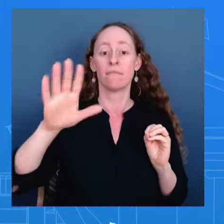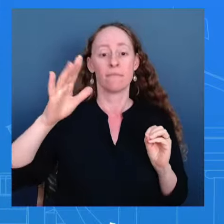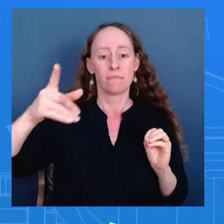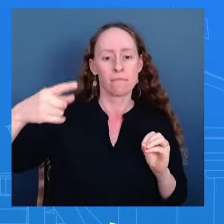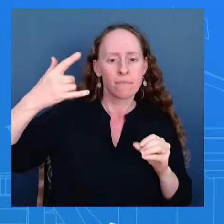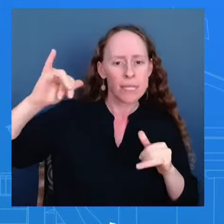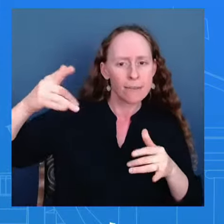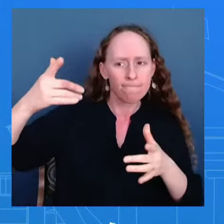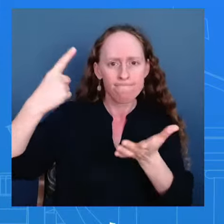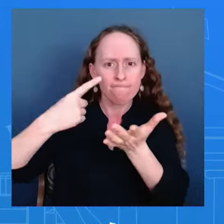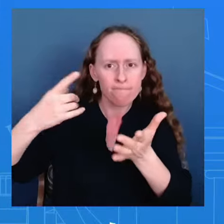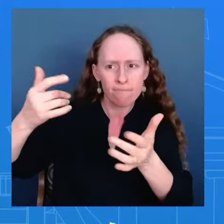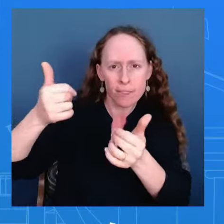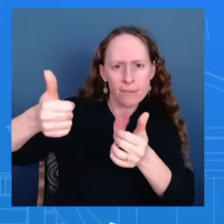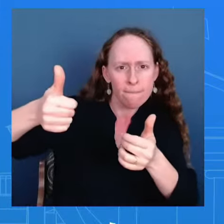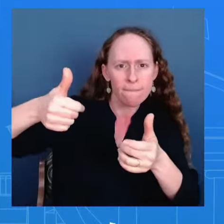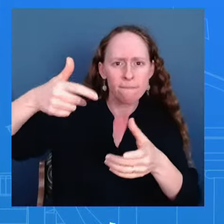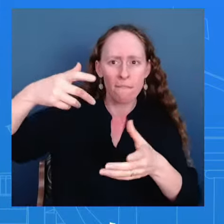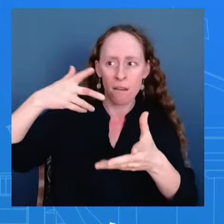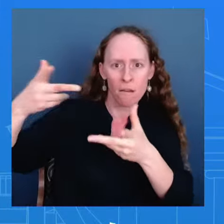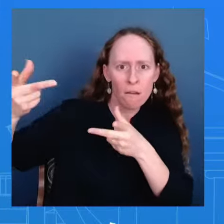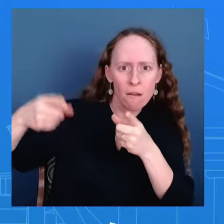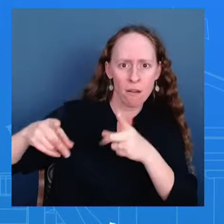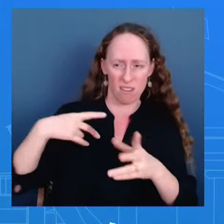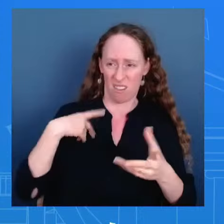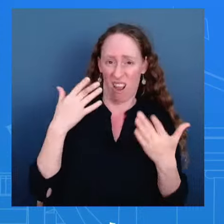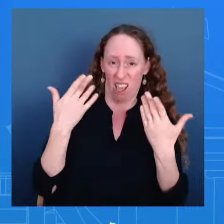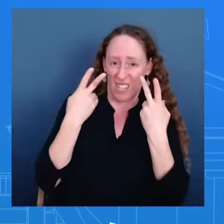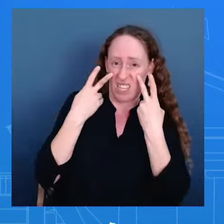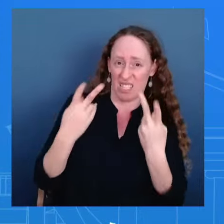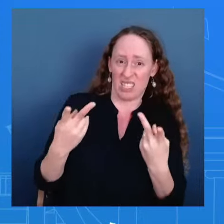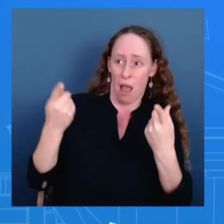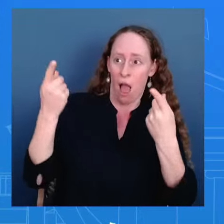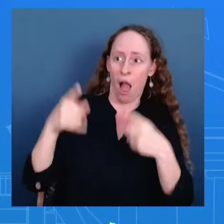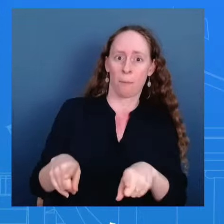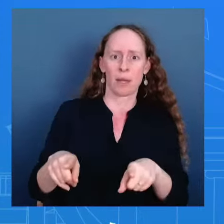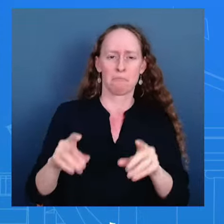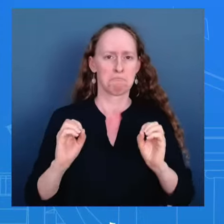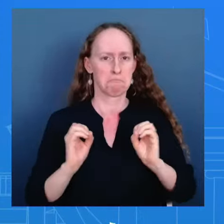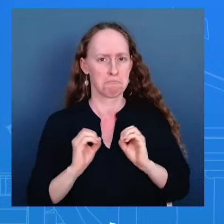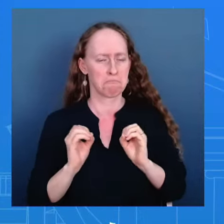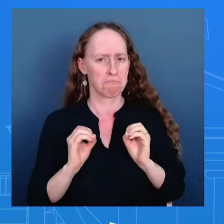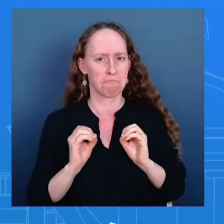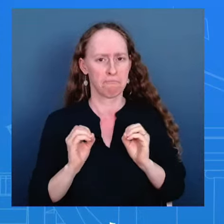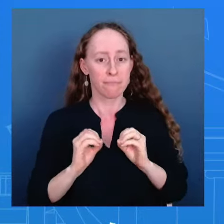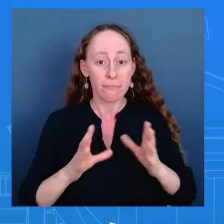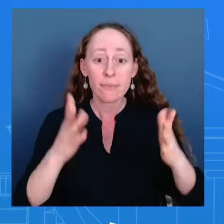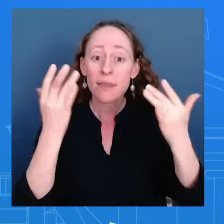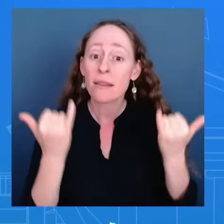That is a major ground operation. We have not seen that. What we've seen is they have targeted tunnels,